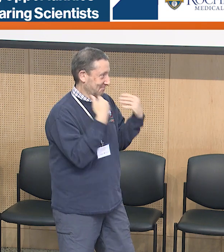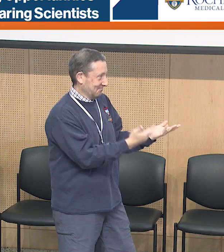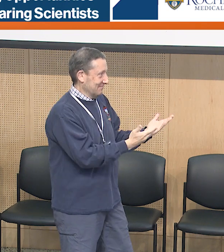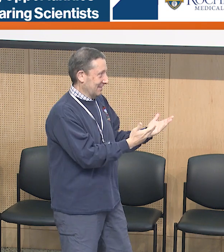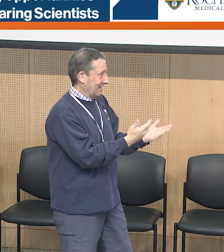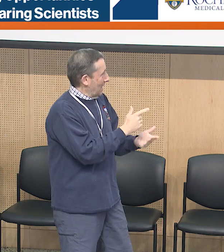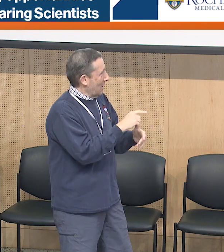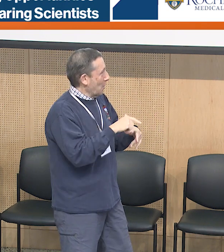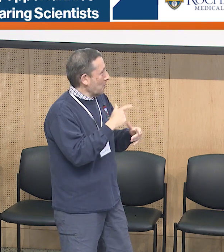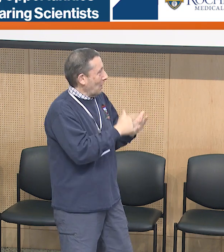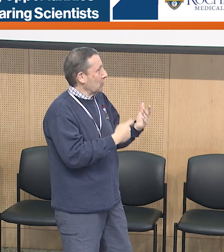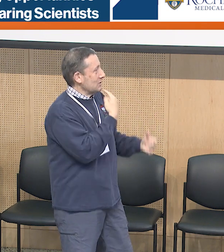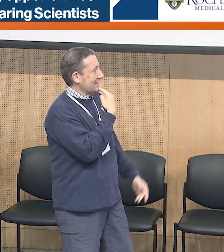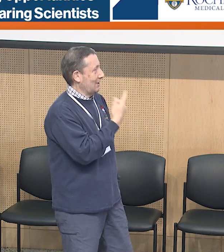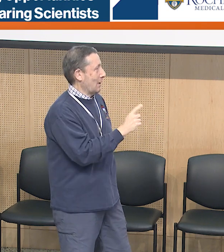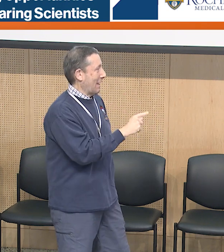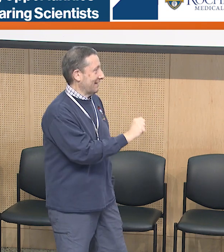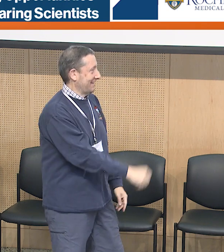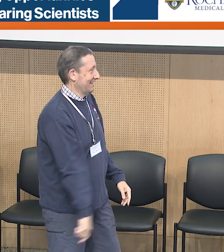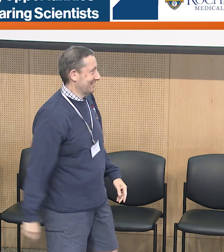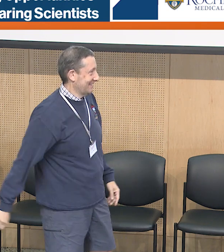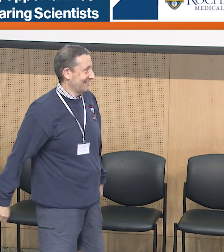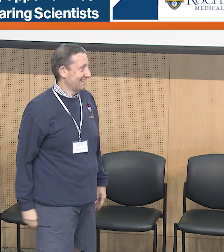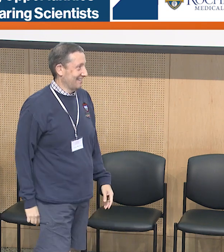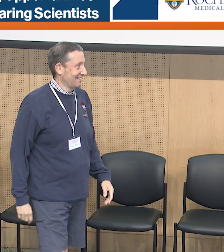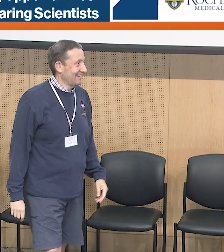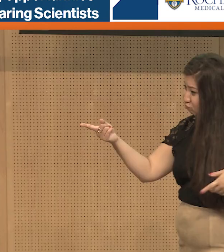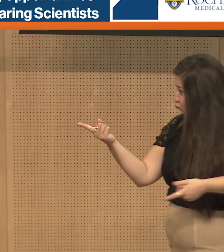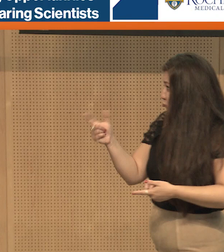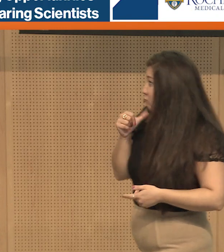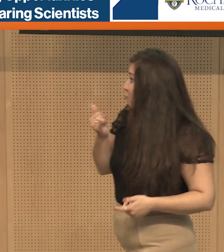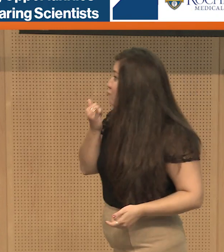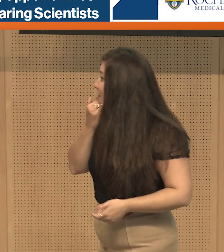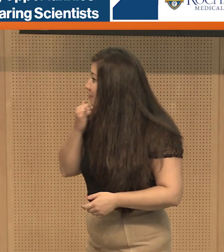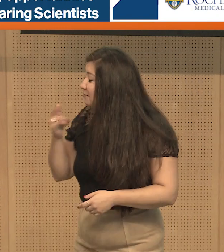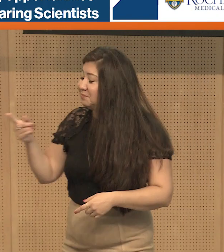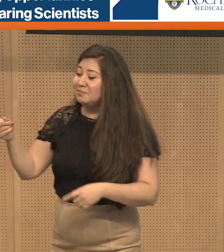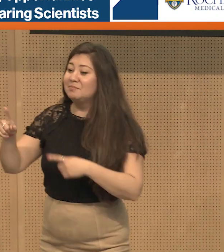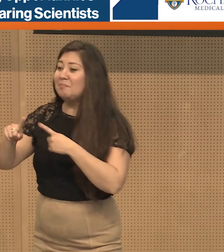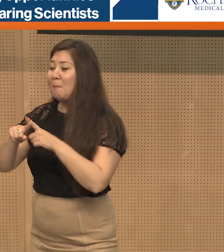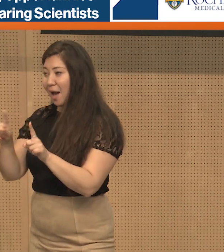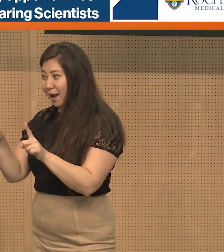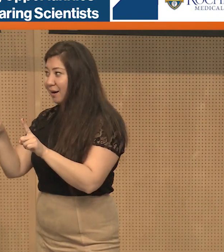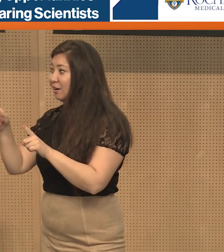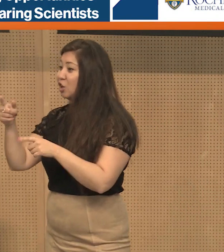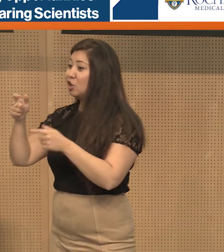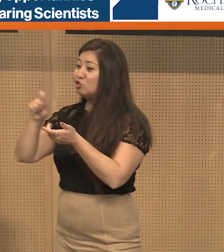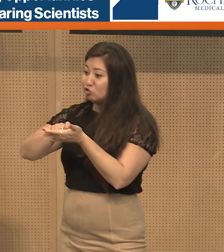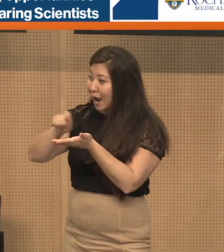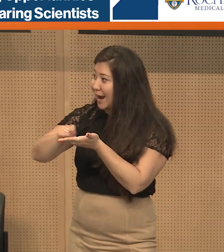And so, I'm posing to you, what do you say about that? Well, I would say you're not wrong.